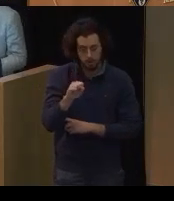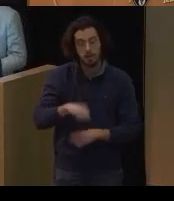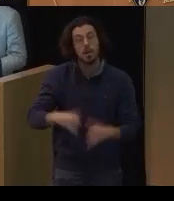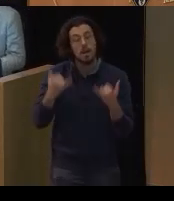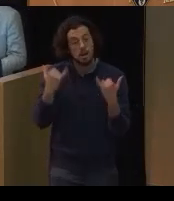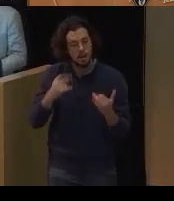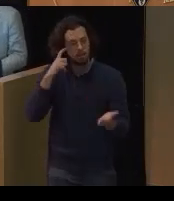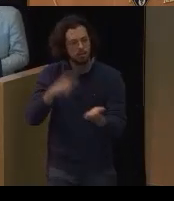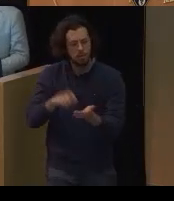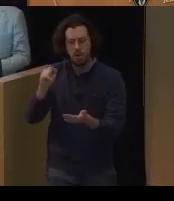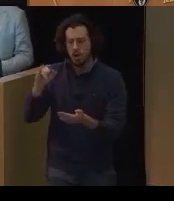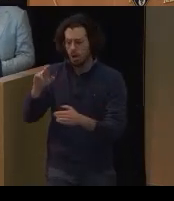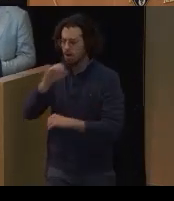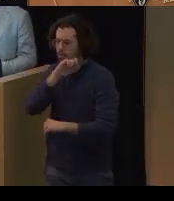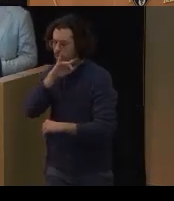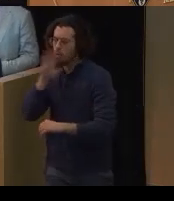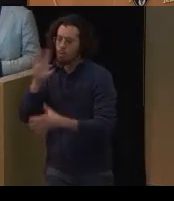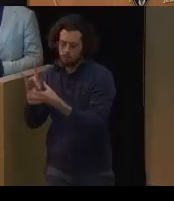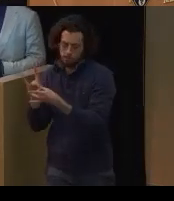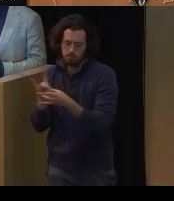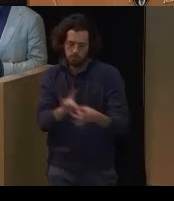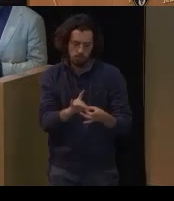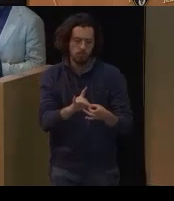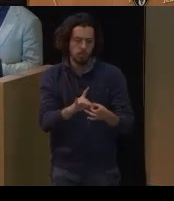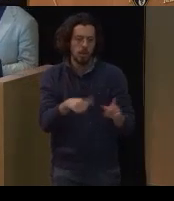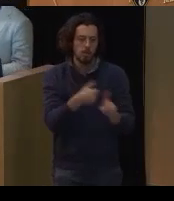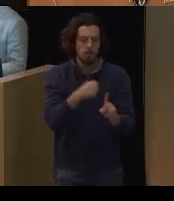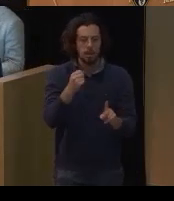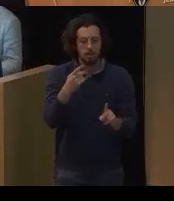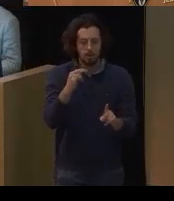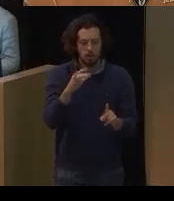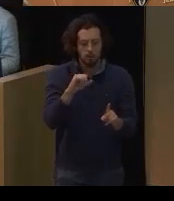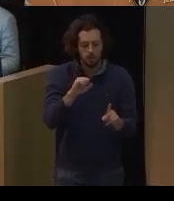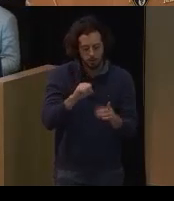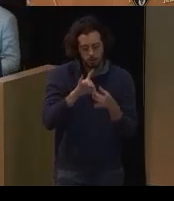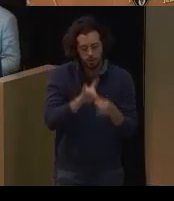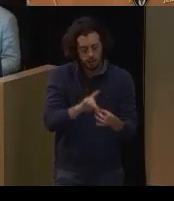indeed increase risk for these psychosis related outcomes so this in turn is motivating some other